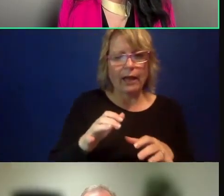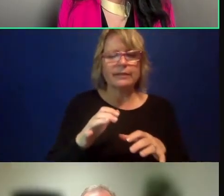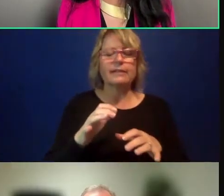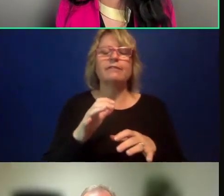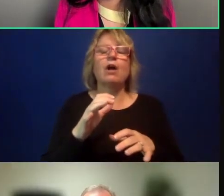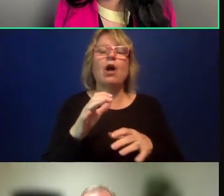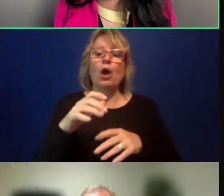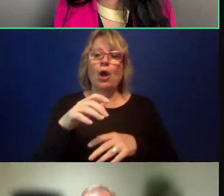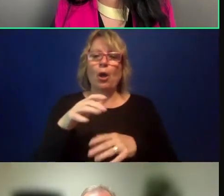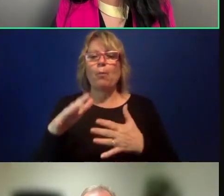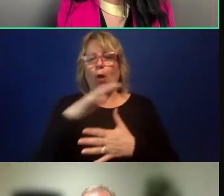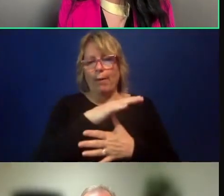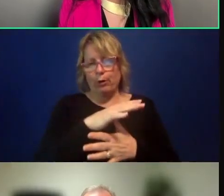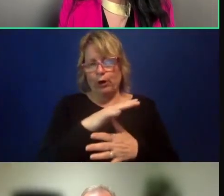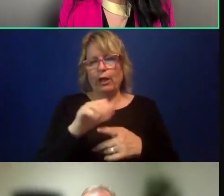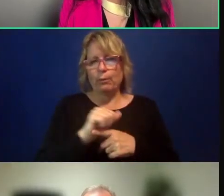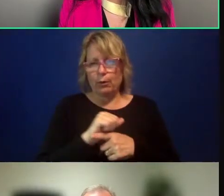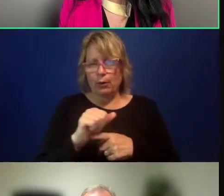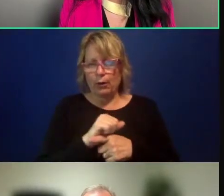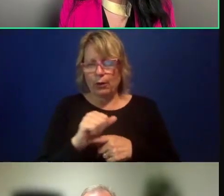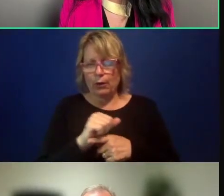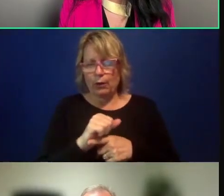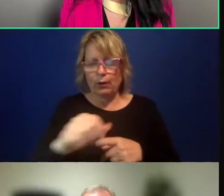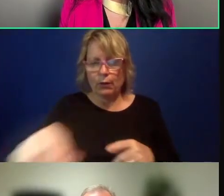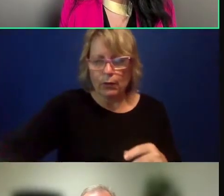attending right now on the wards. He just took off his white coat,